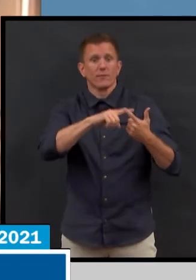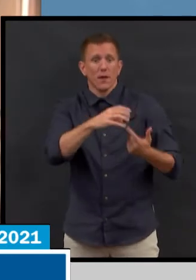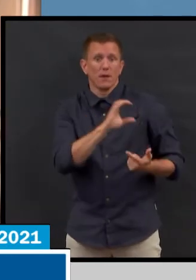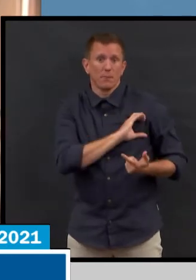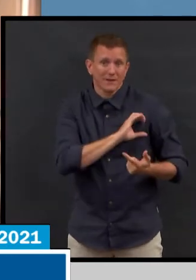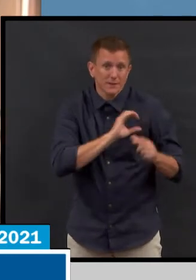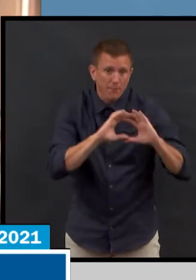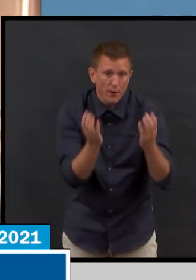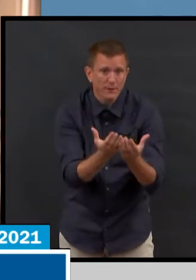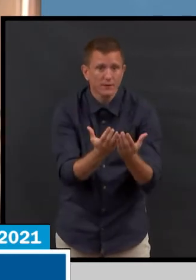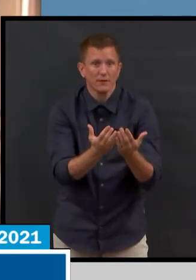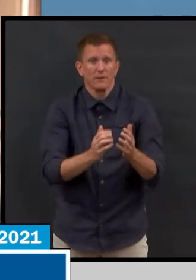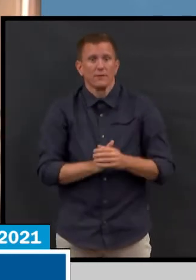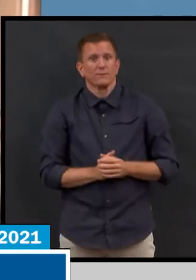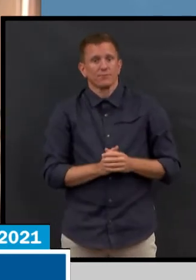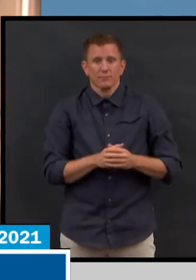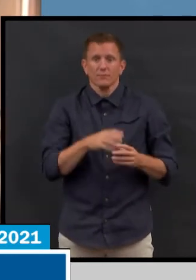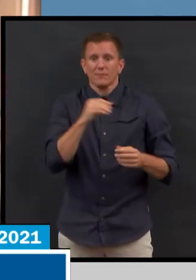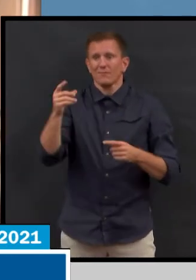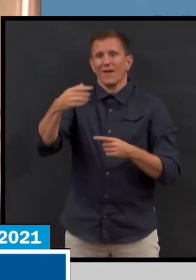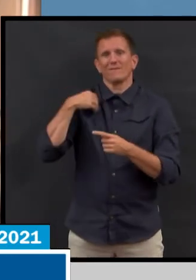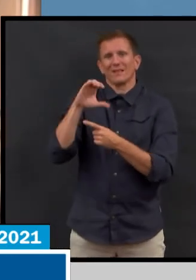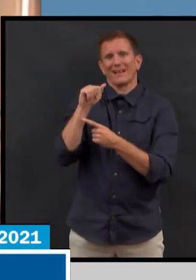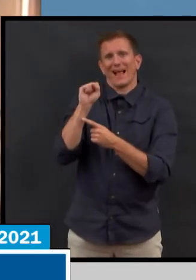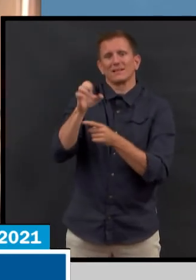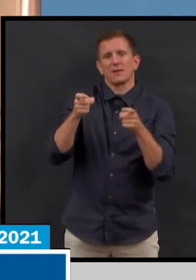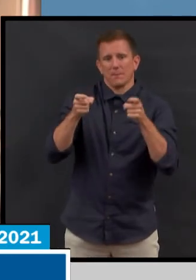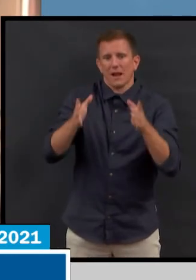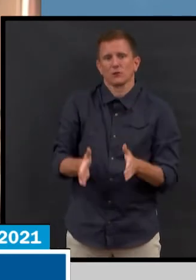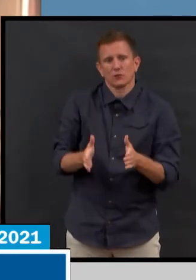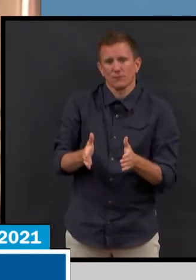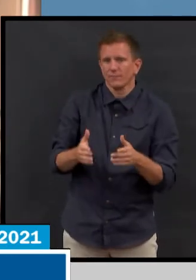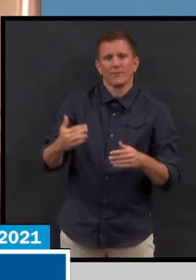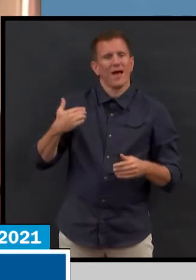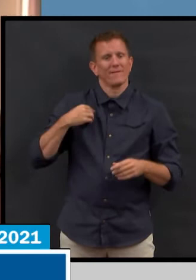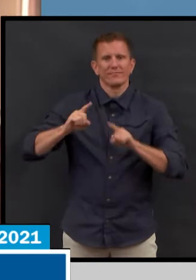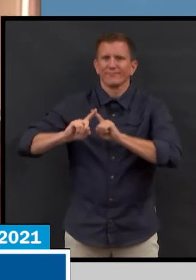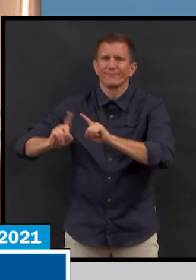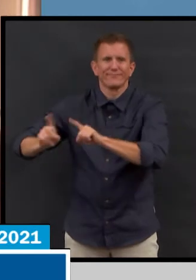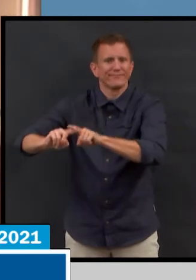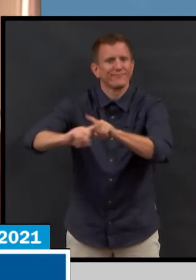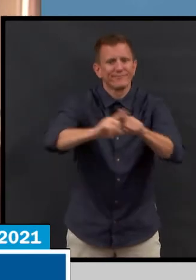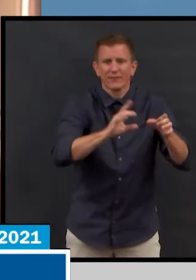program outreach case coordinators to do the follow-up work so if somebody's in crisis today